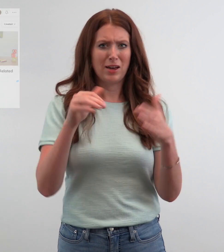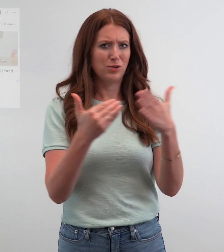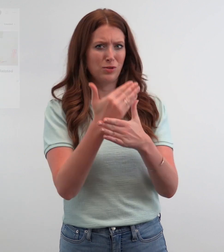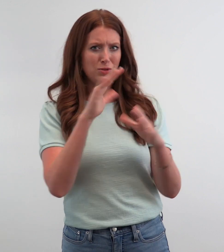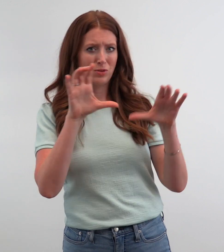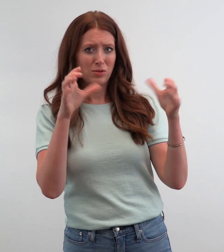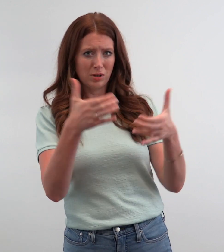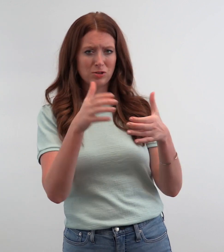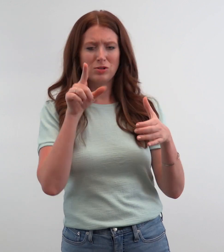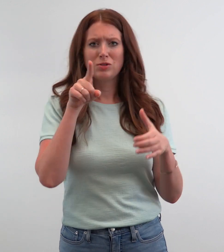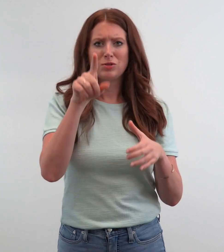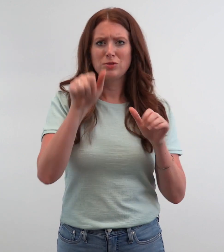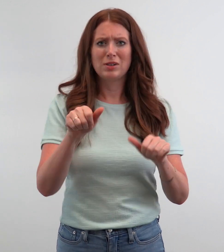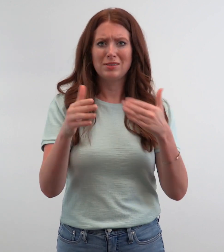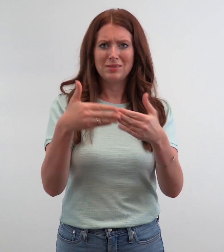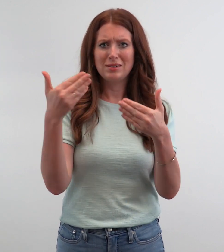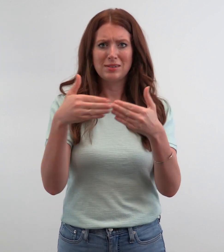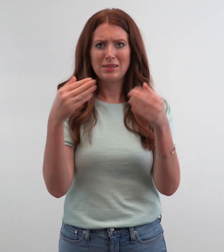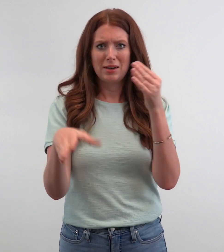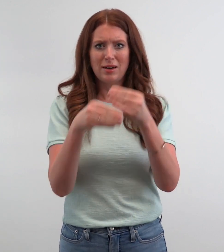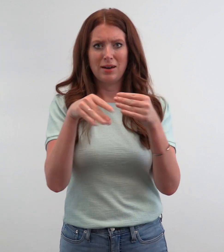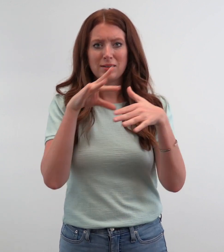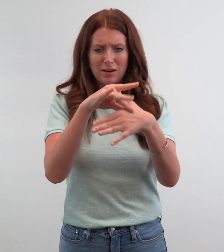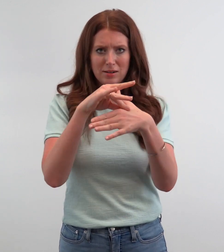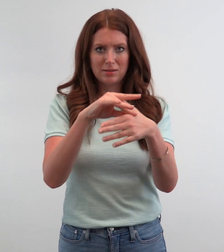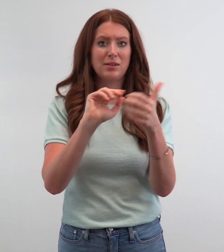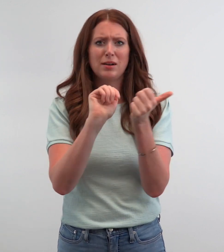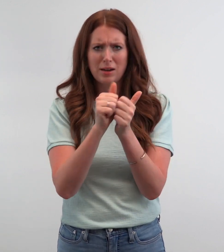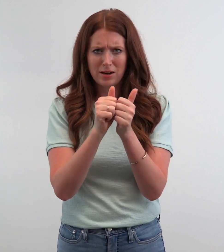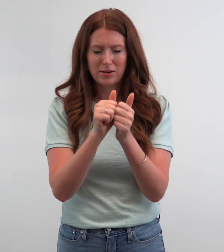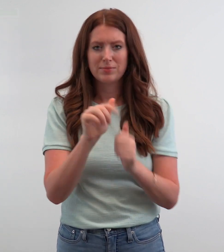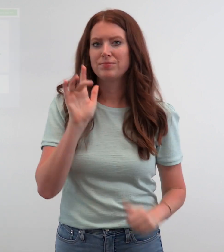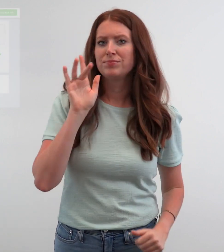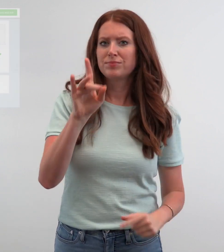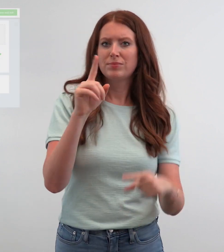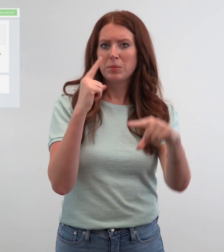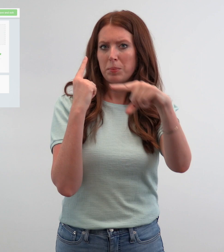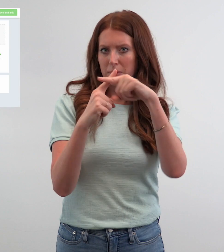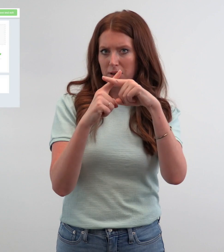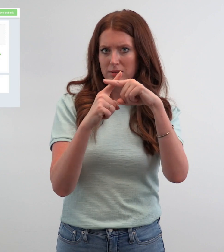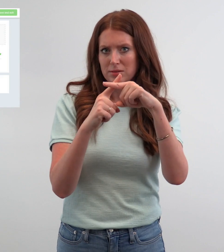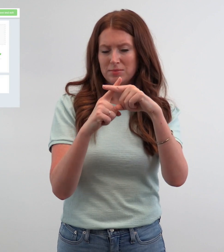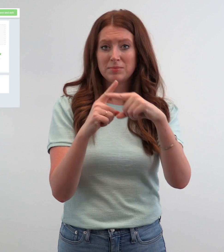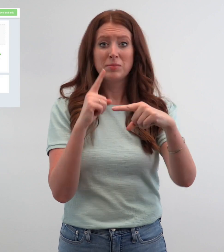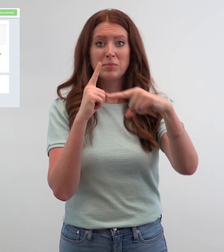that new collection, you can easily add content how? you just have to hit the